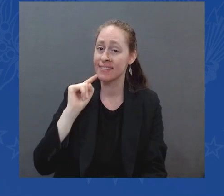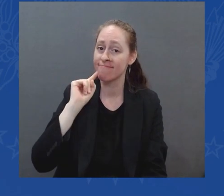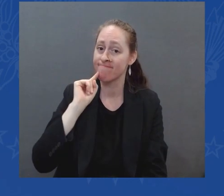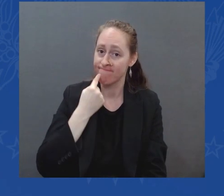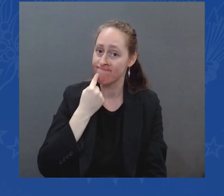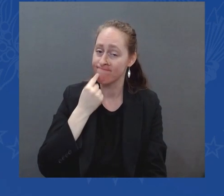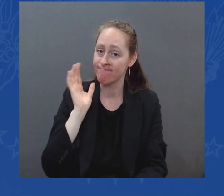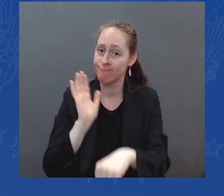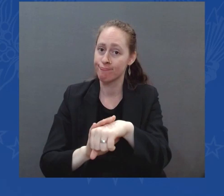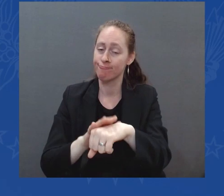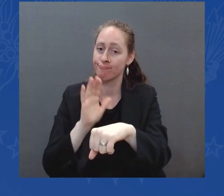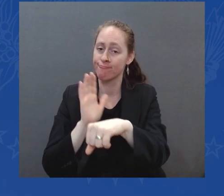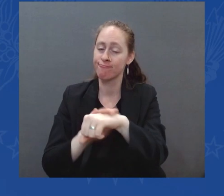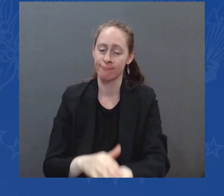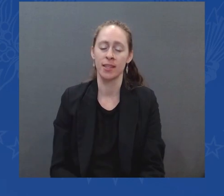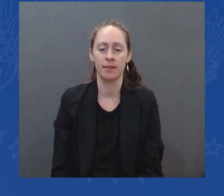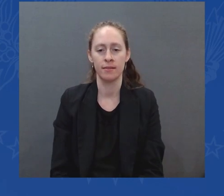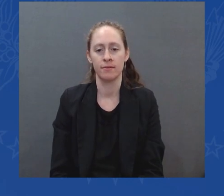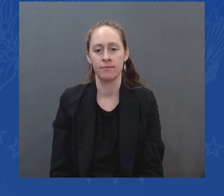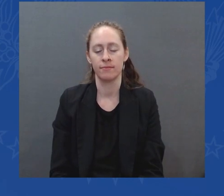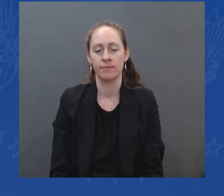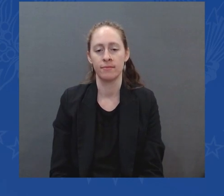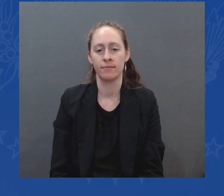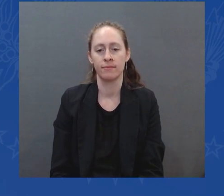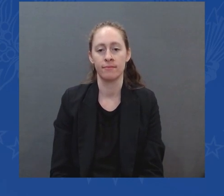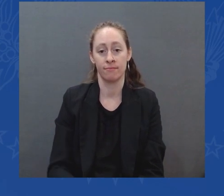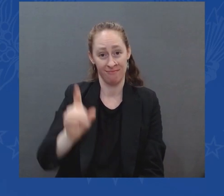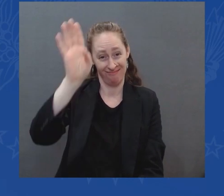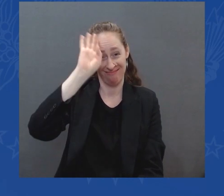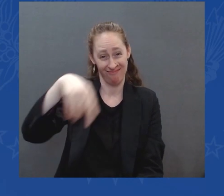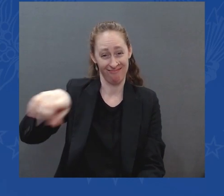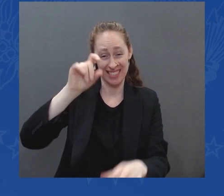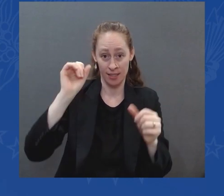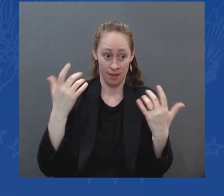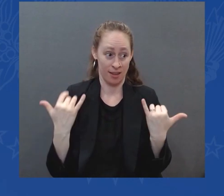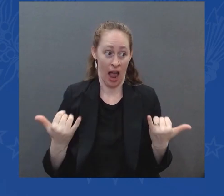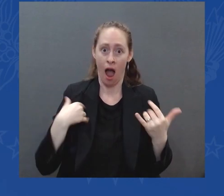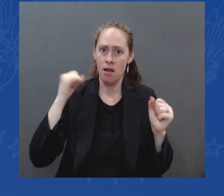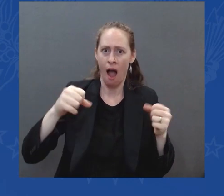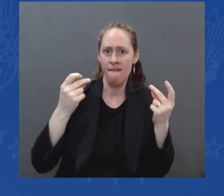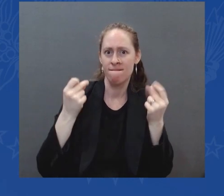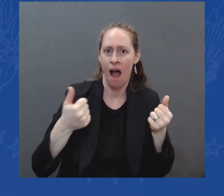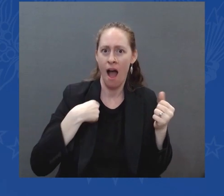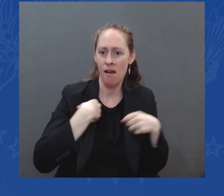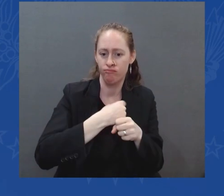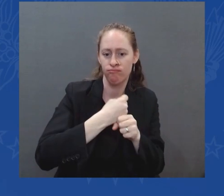That's why the next part of my plan is so important. Today, I'm authorizing the release of 1 million barrels